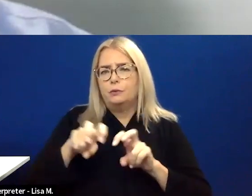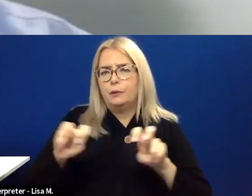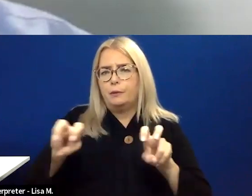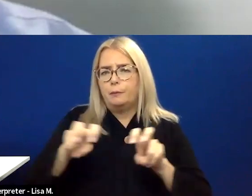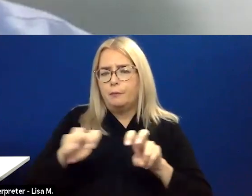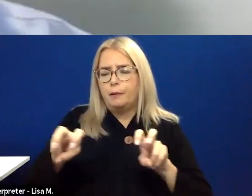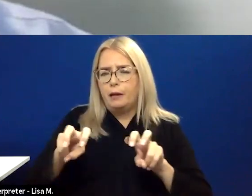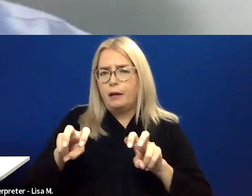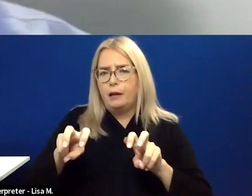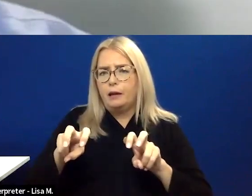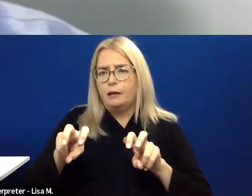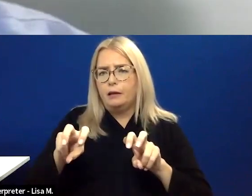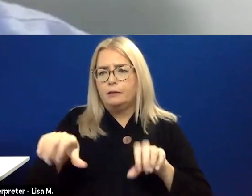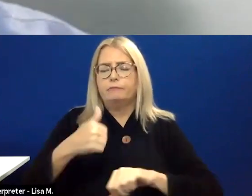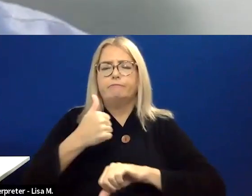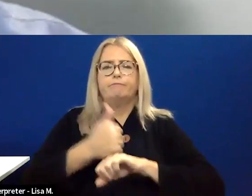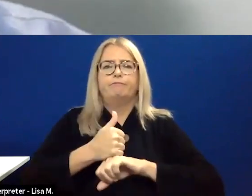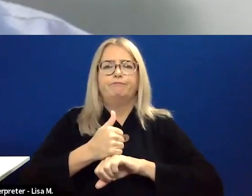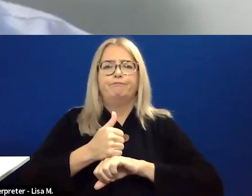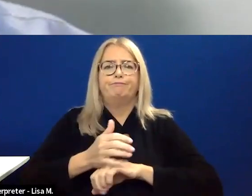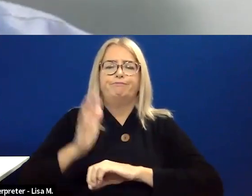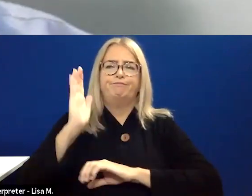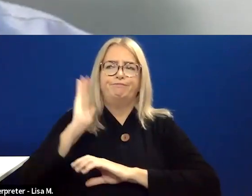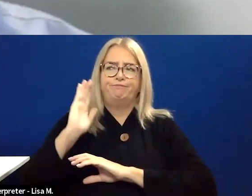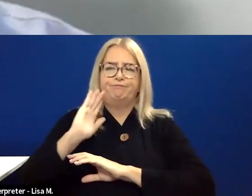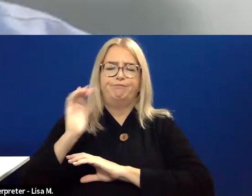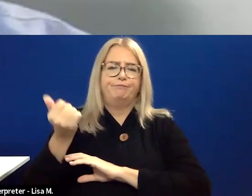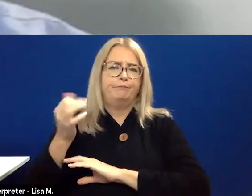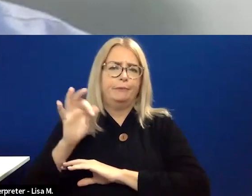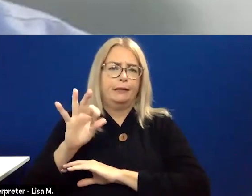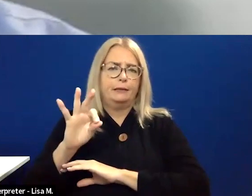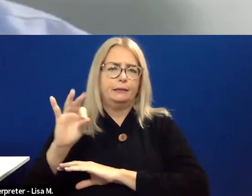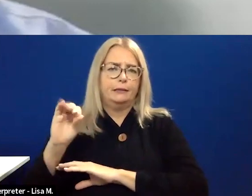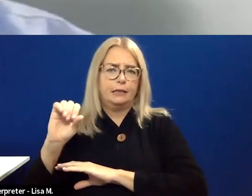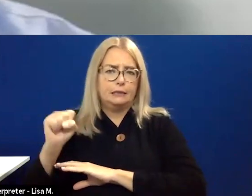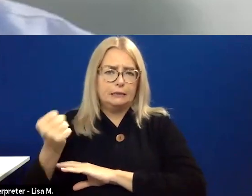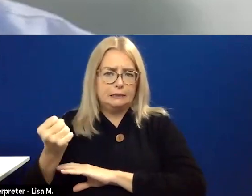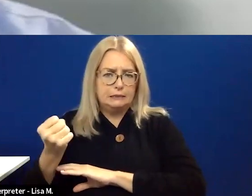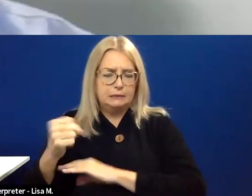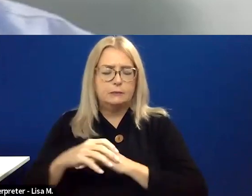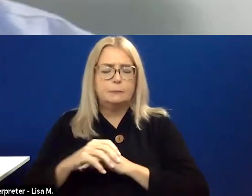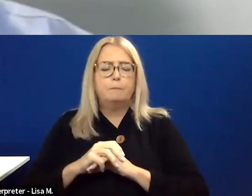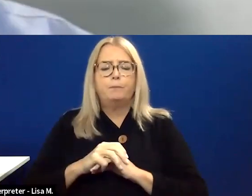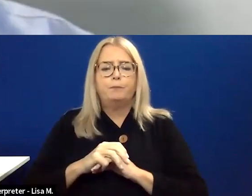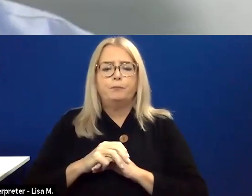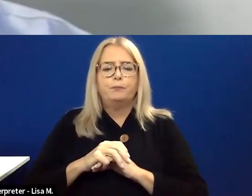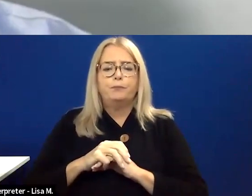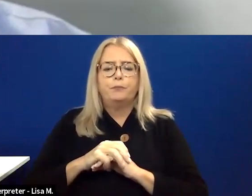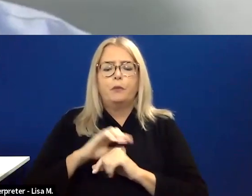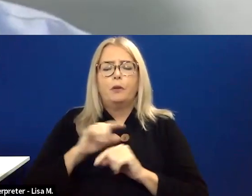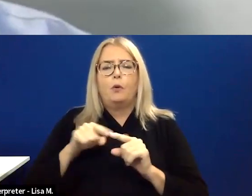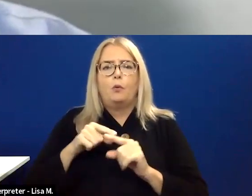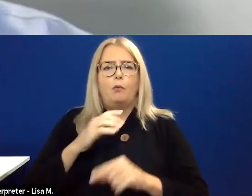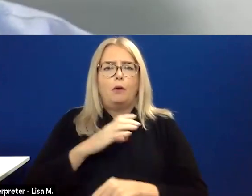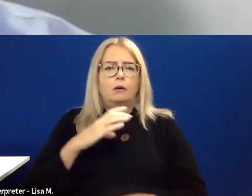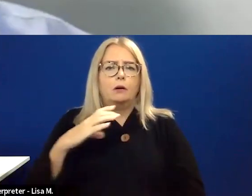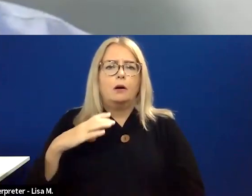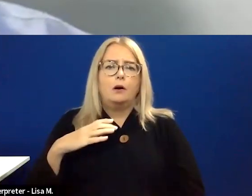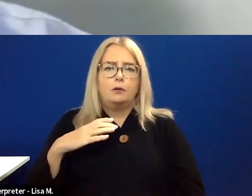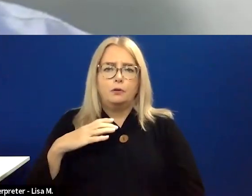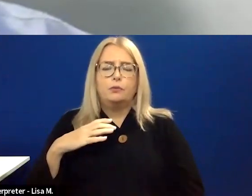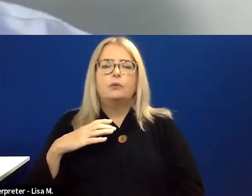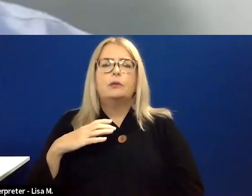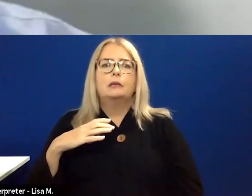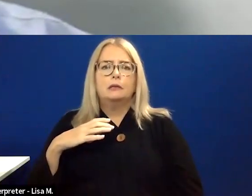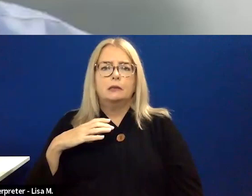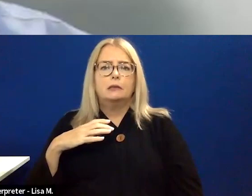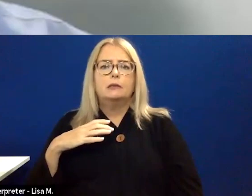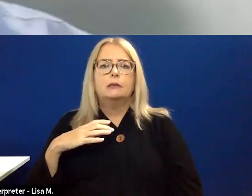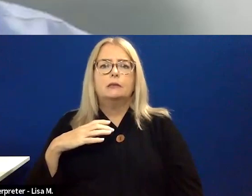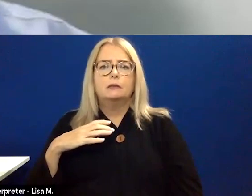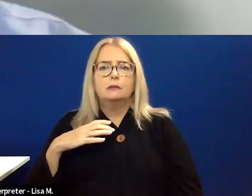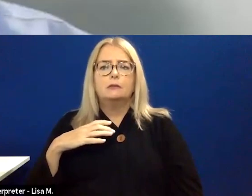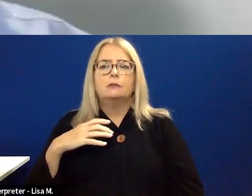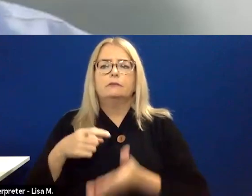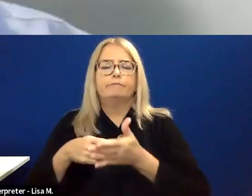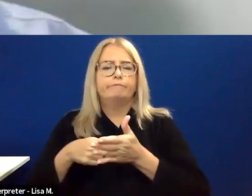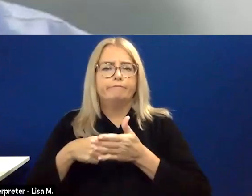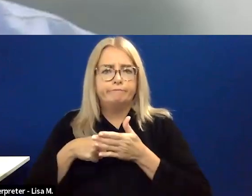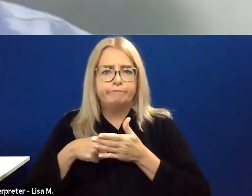in the late 1990s when the uh the uh Congress uh commissioned the the part uh the national